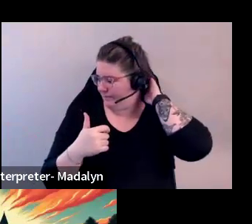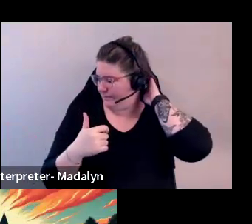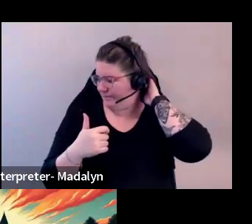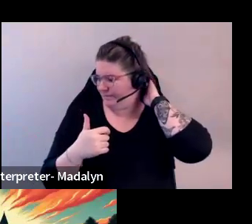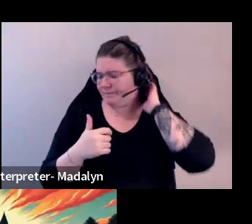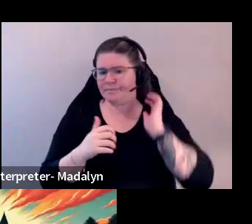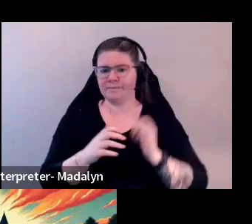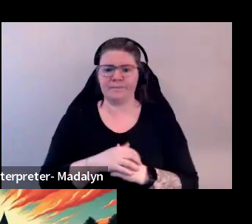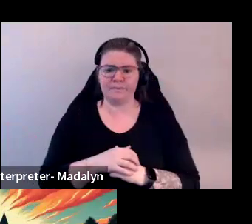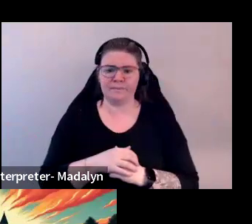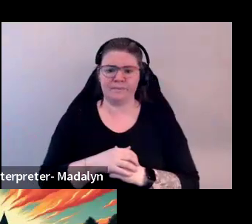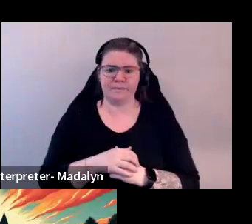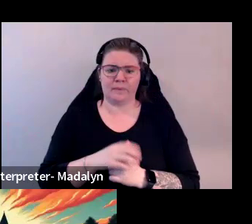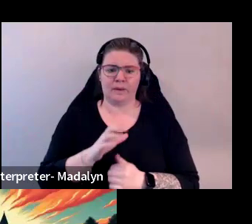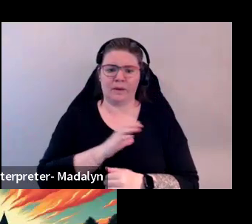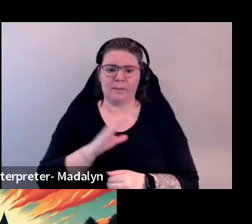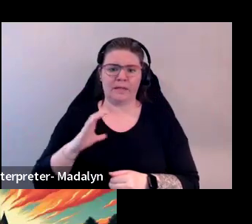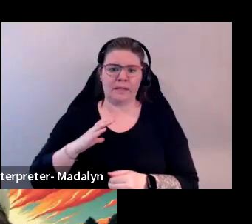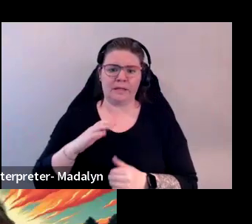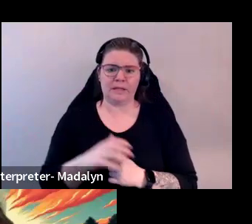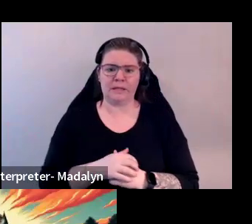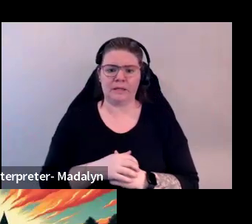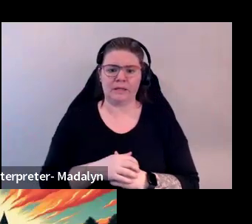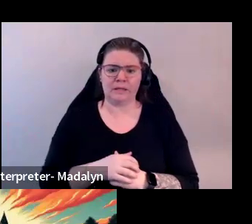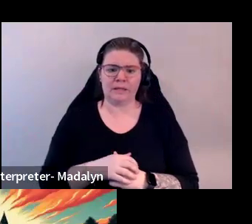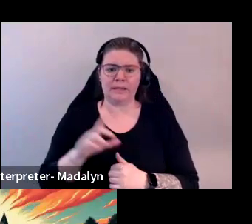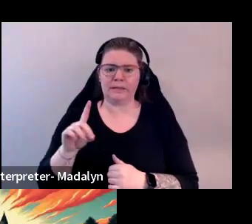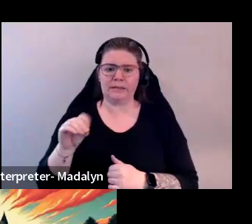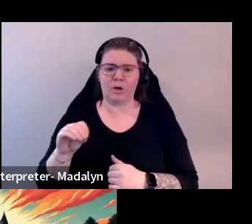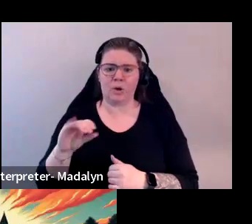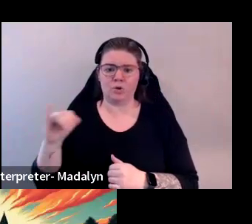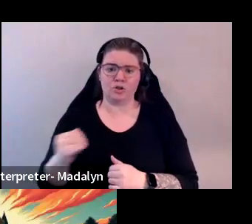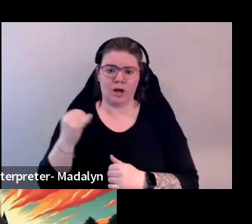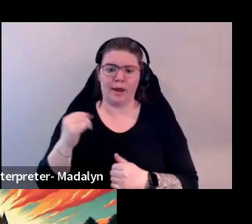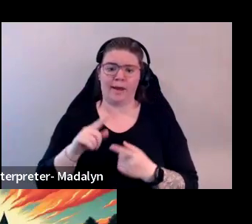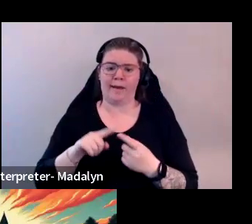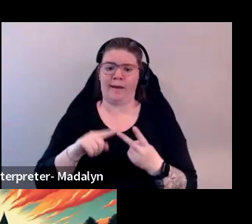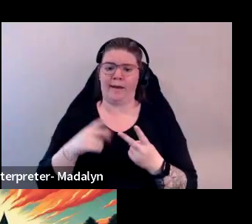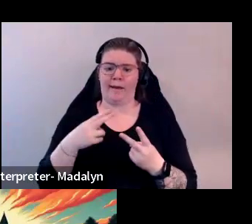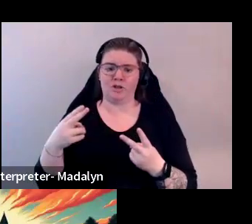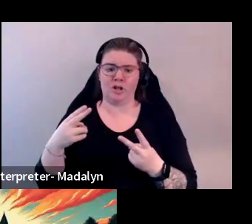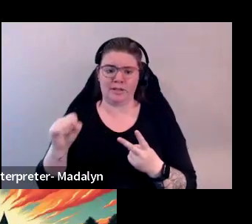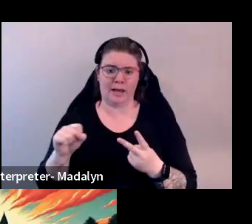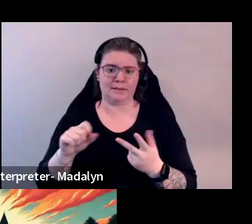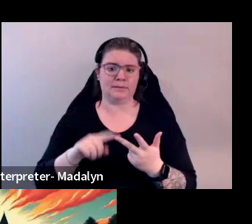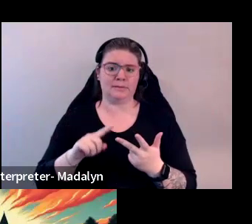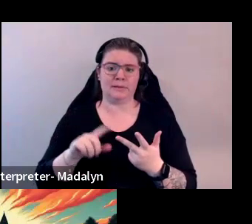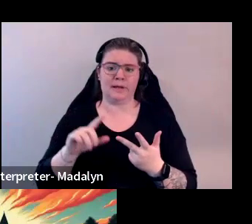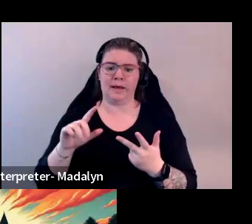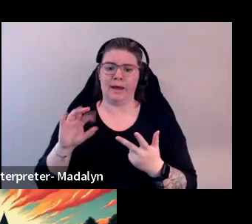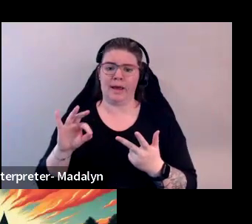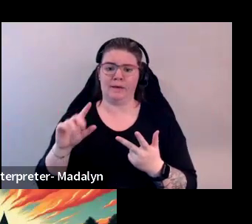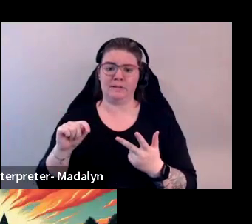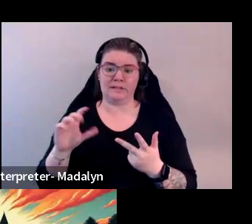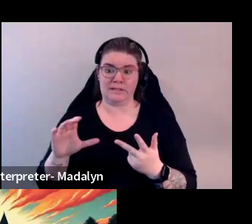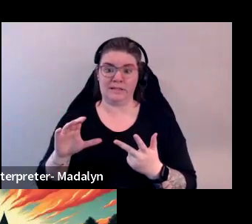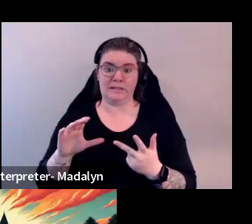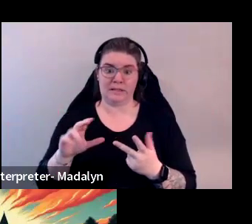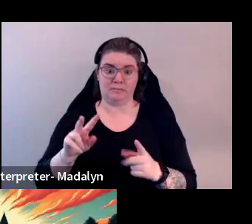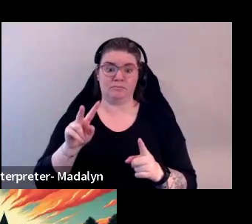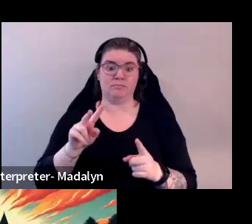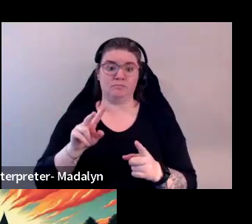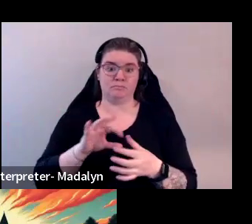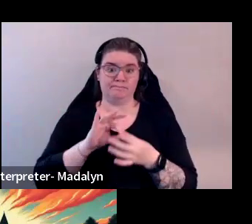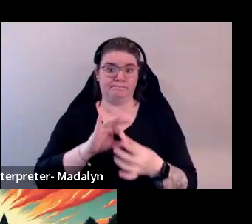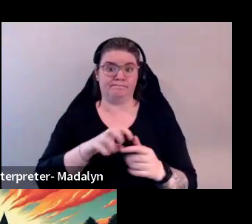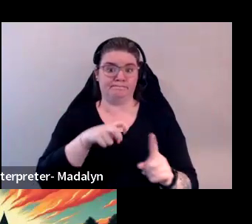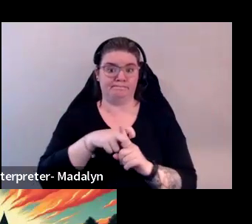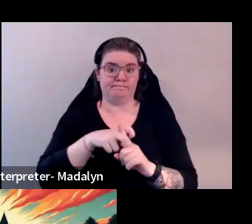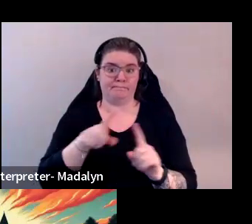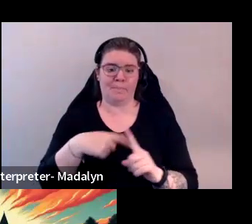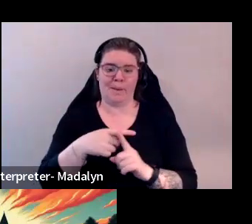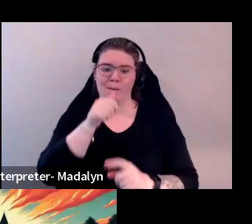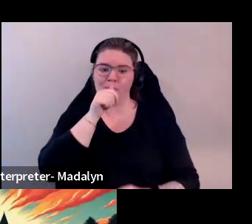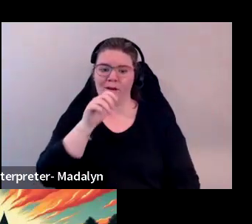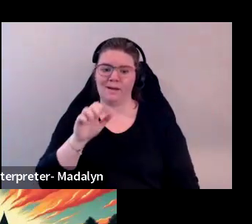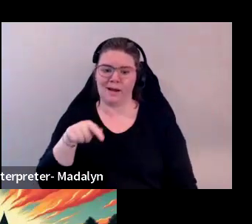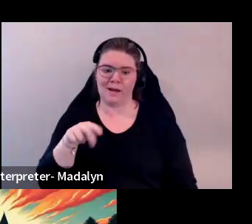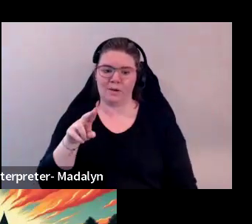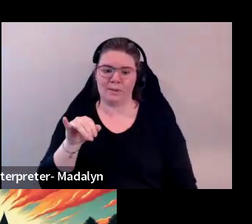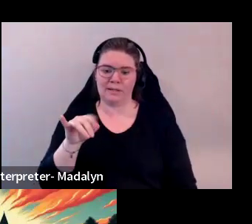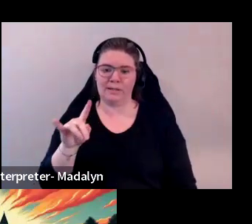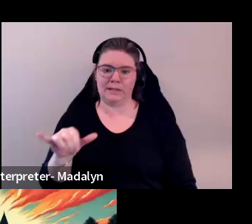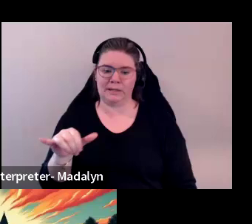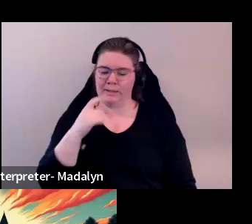Tom Olin: my committee. I don't know Doj. Hs. And ftc. On private equity. There's everyone's. I've gotten some of the people to write comments for for the